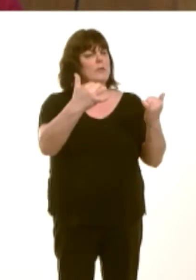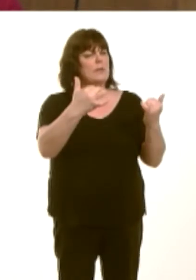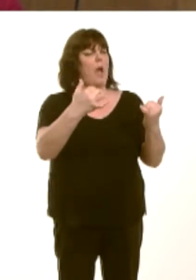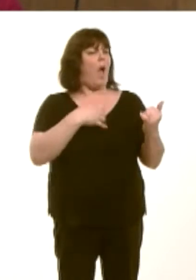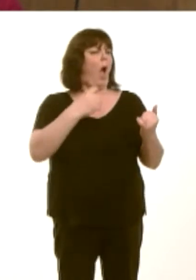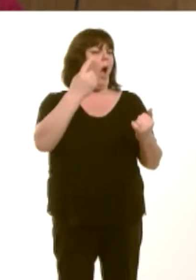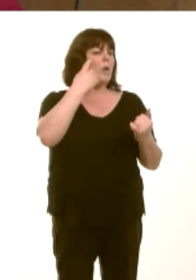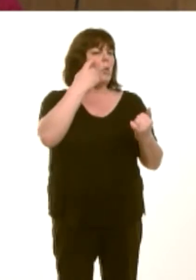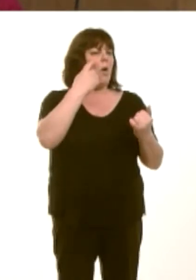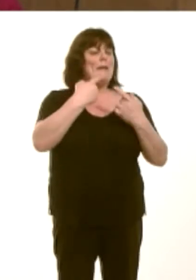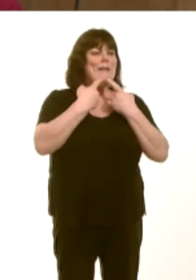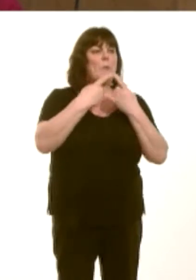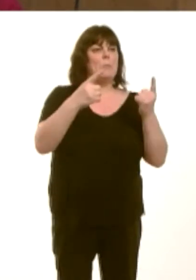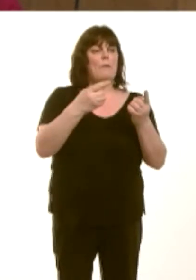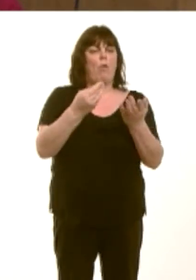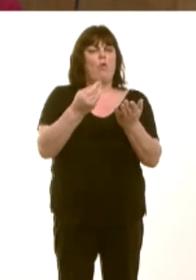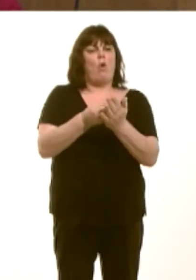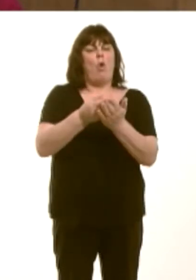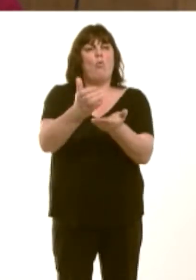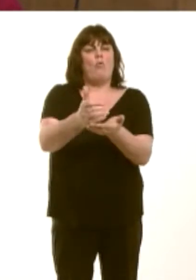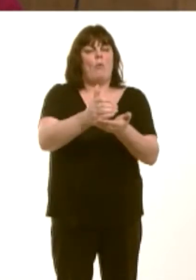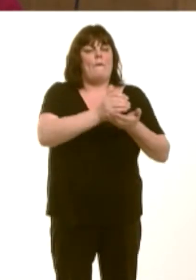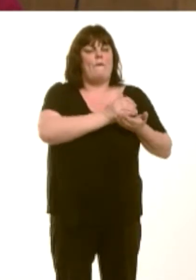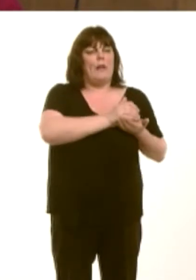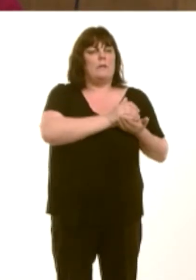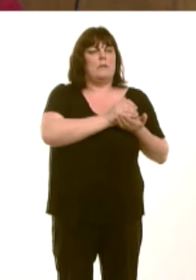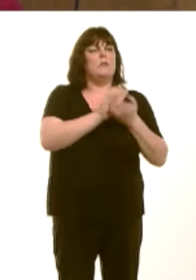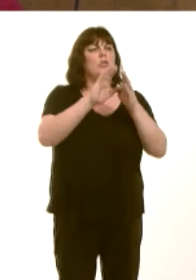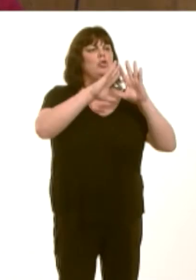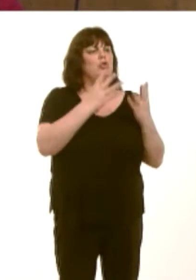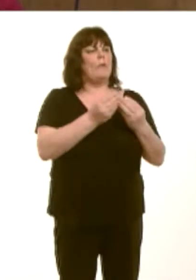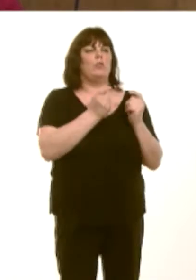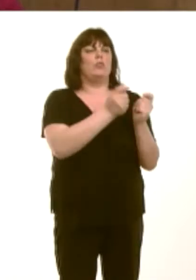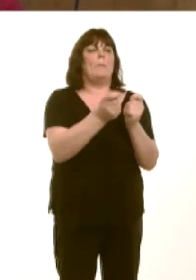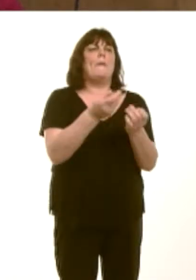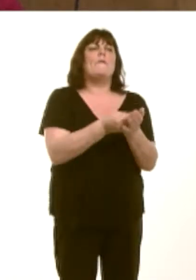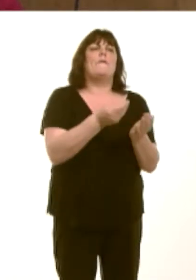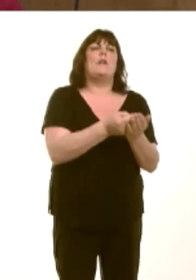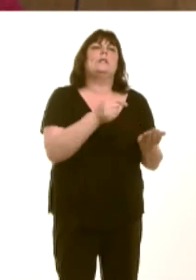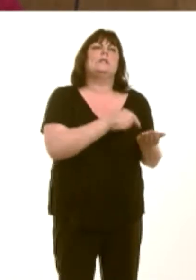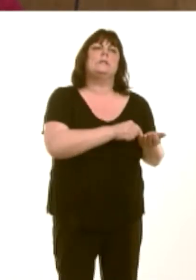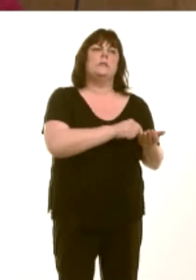I saw the announcement about a ring-fenced general treatment fund, I think itís fair to say, without the need to demonstrate exceptionality.